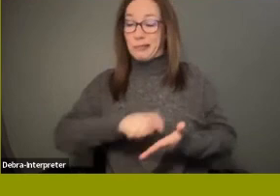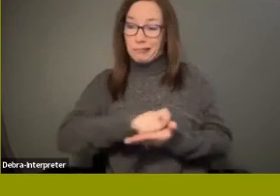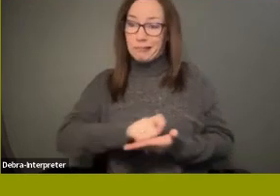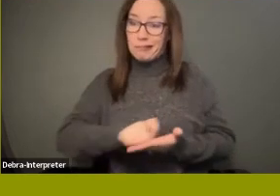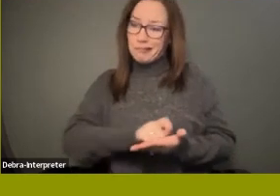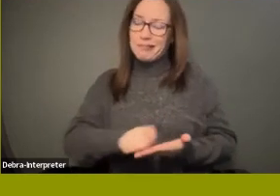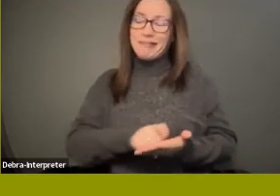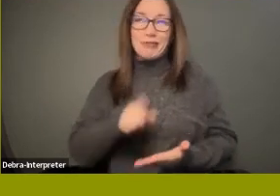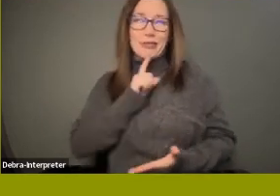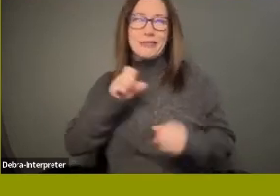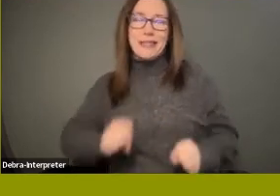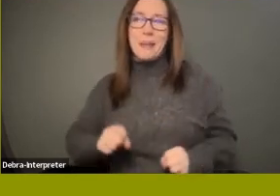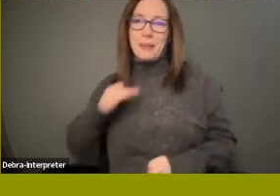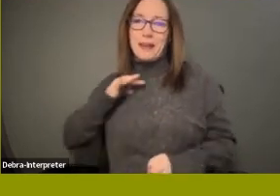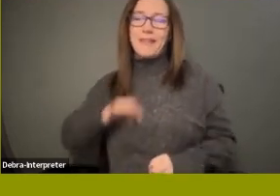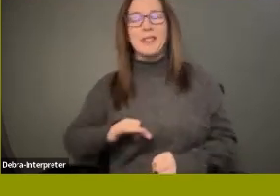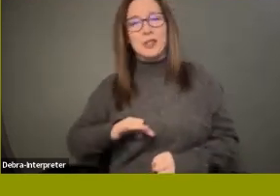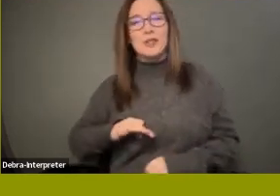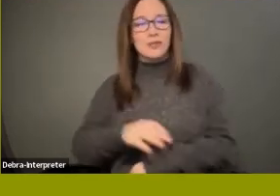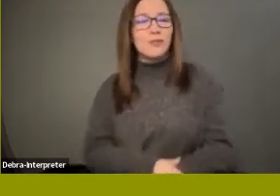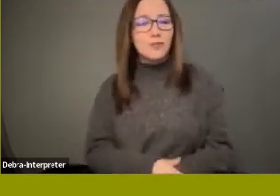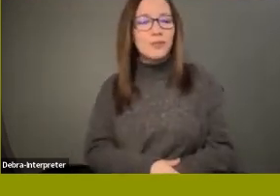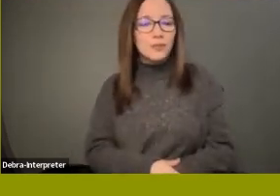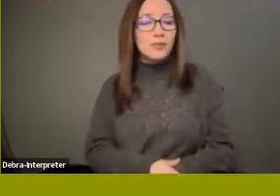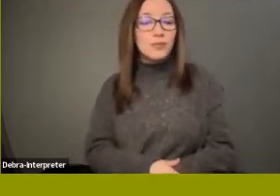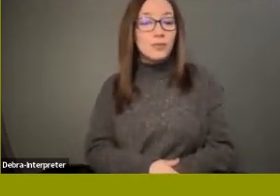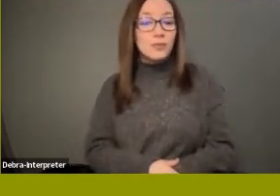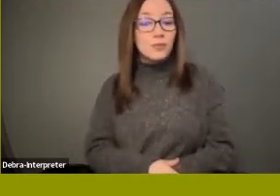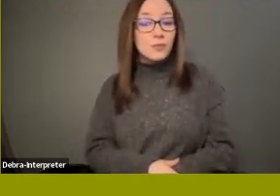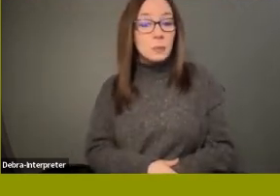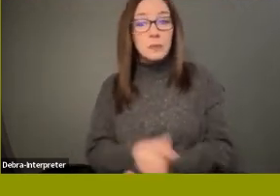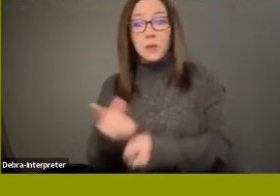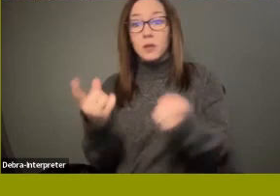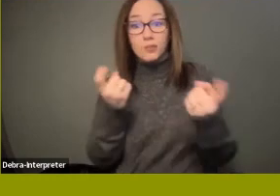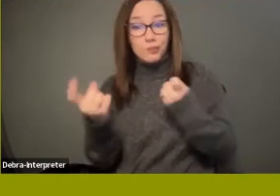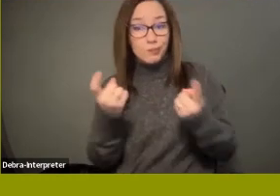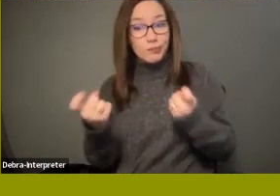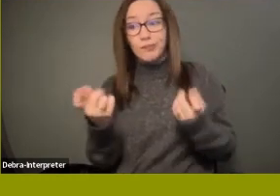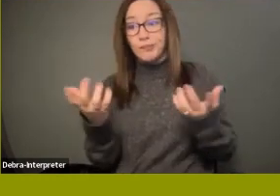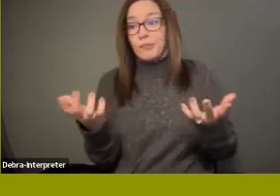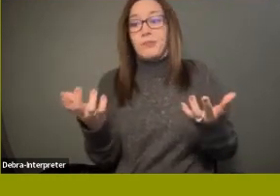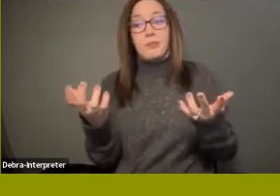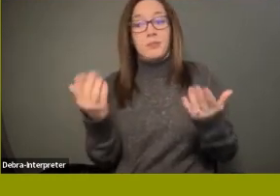happening in the type of literature you offer is really helpful too. So many different ways this could be helpful.